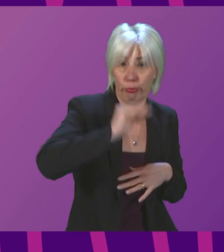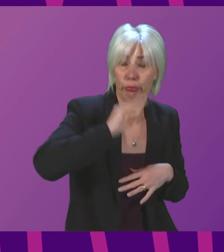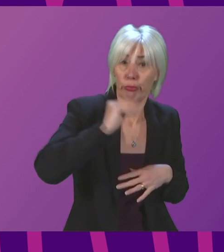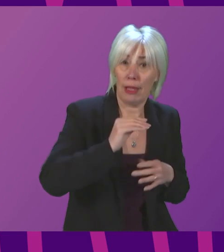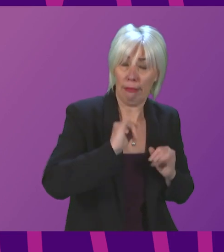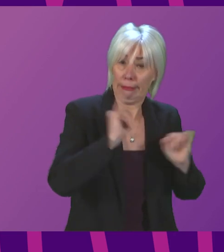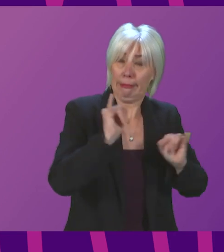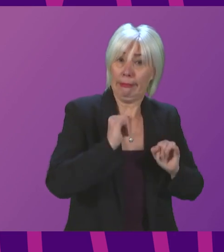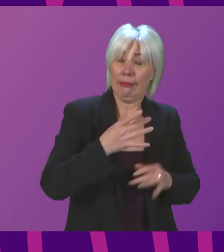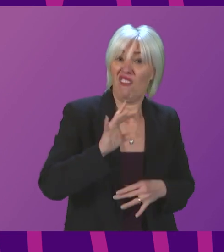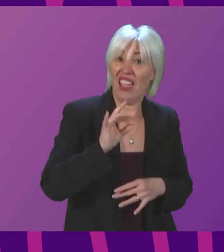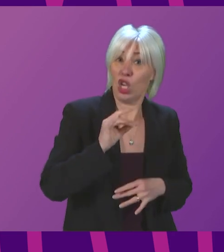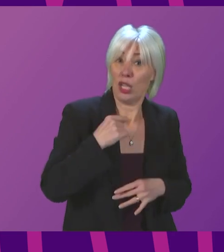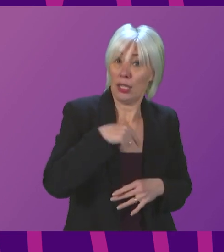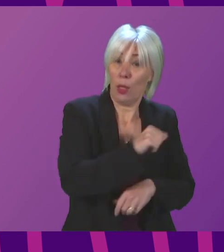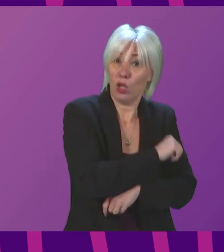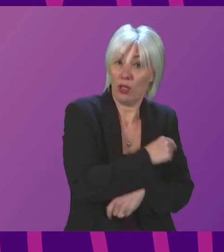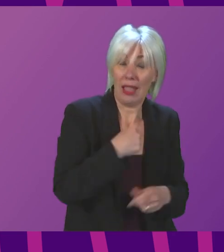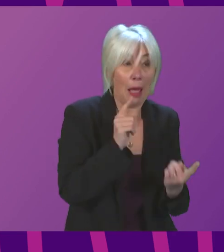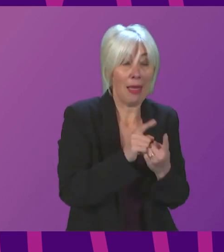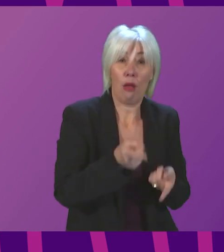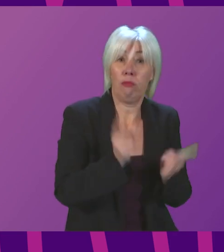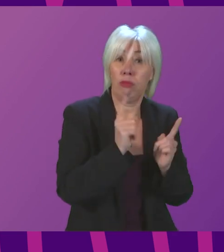I met the chair and chief executive of the health board yesterday. How can the First